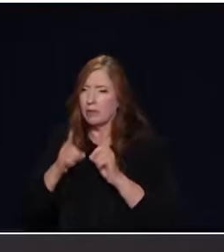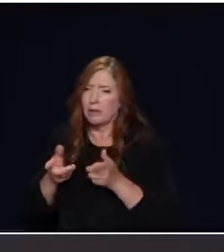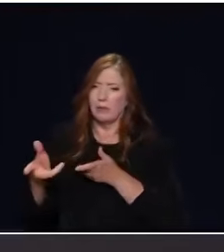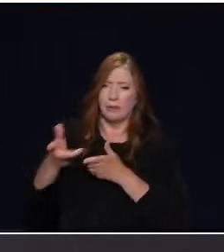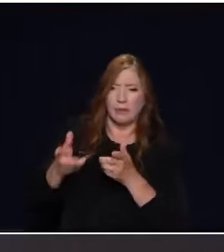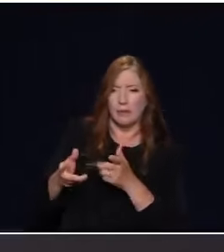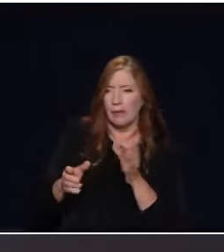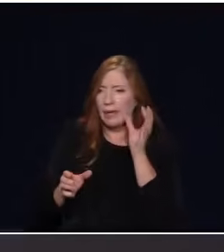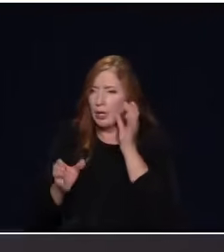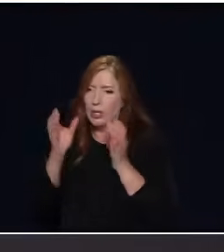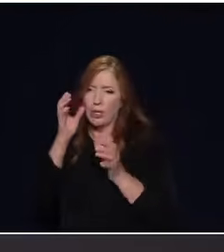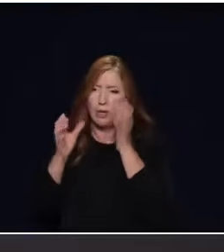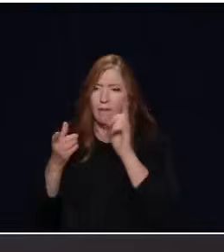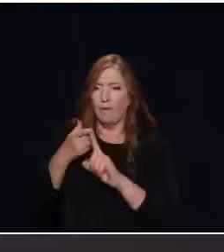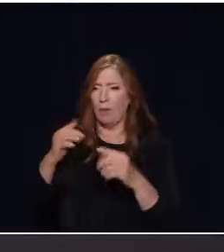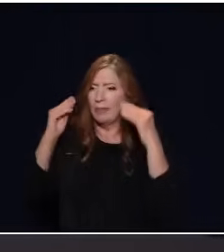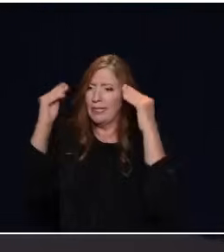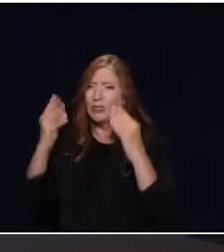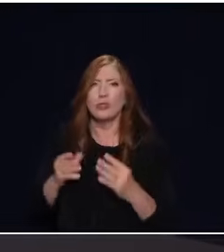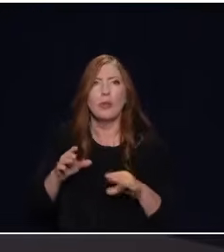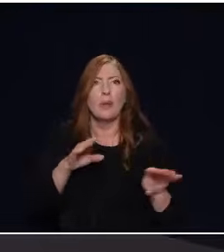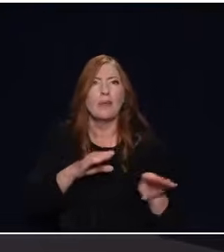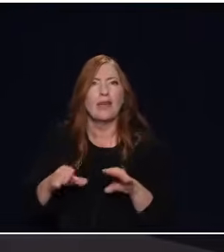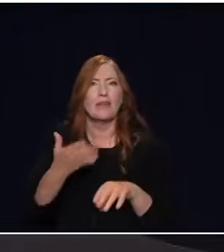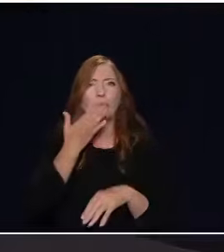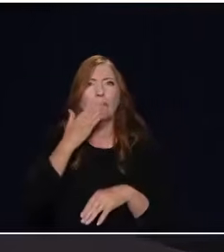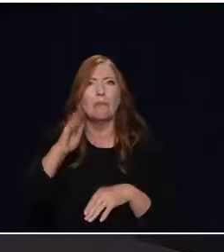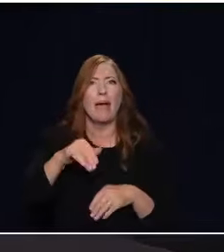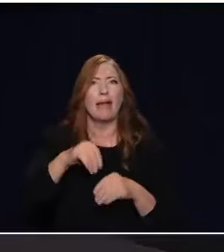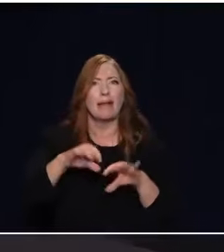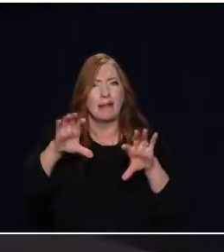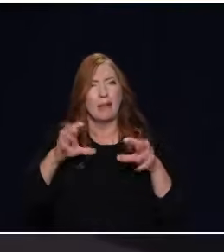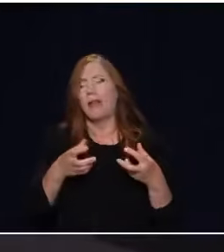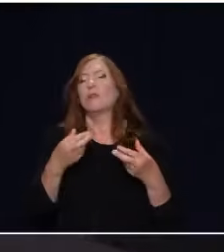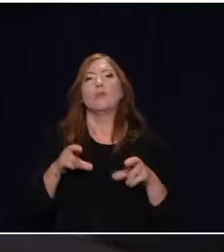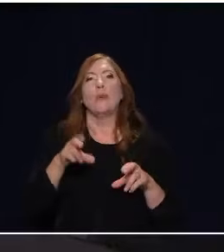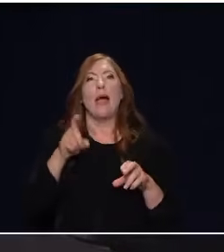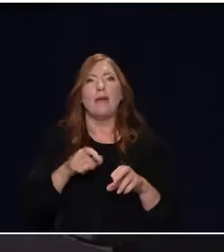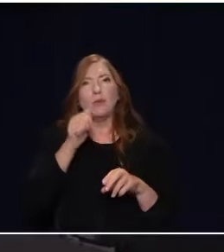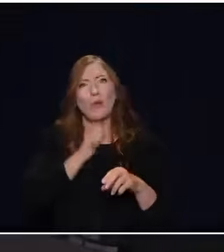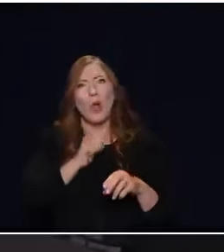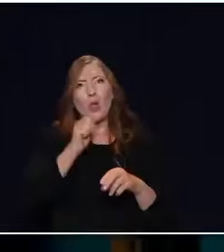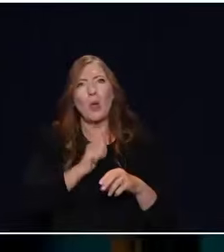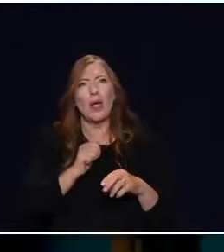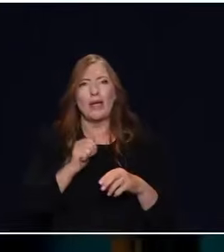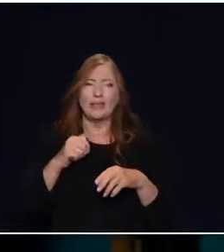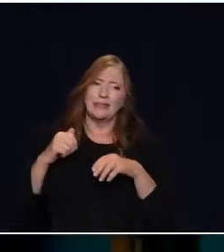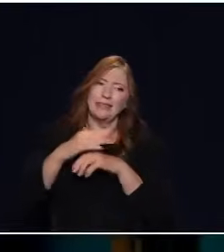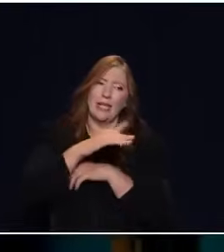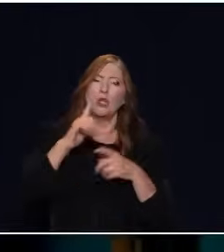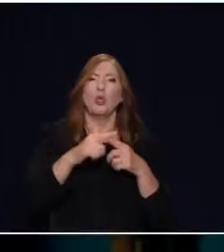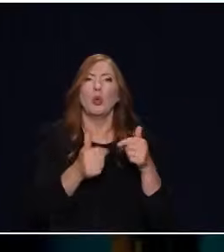A LOT OF THE TEACHERS THAT I'M SPEAKING WITH AND HEARING FROM IS, YOU KNOW, THE BEHAVIOR IS